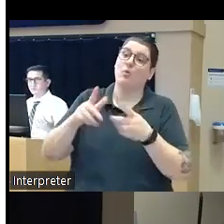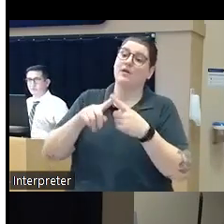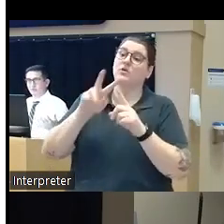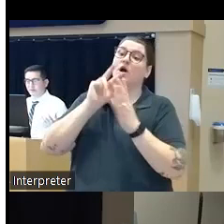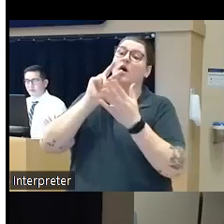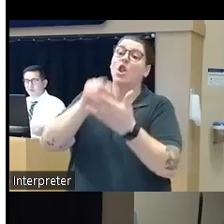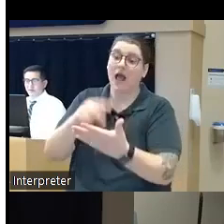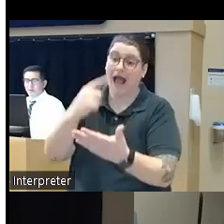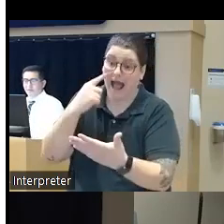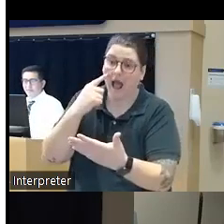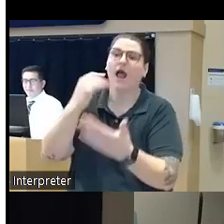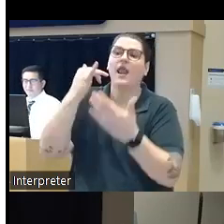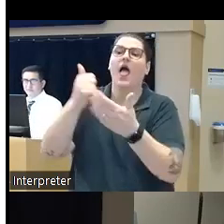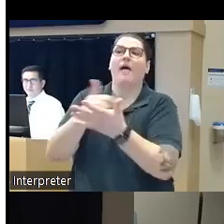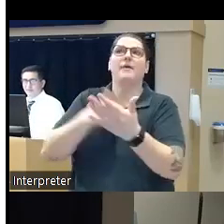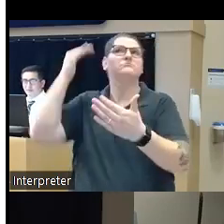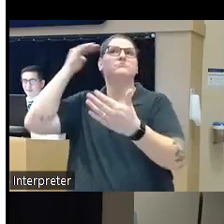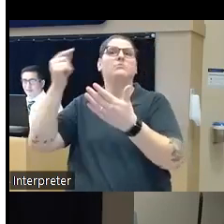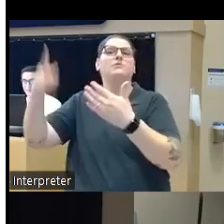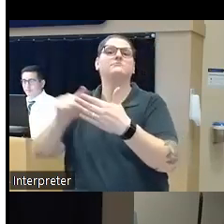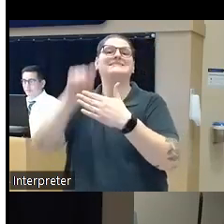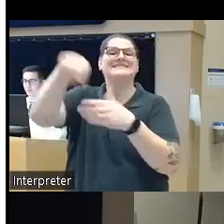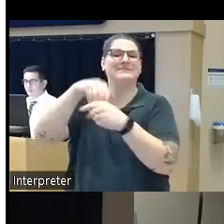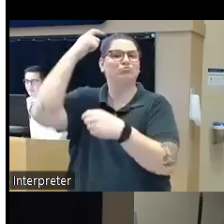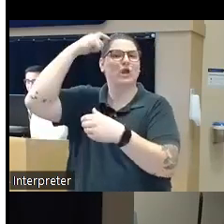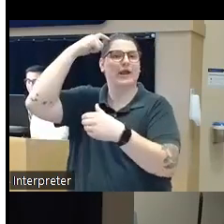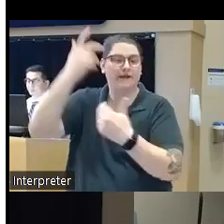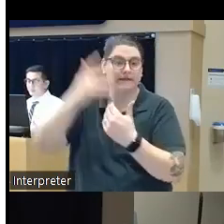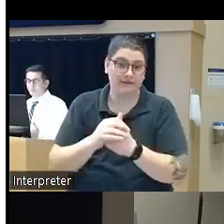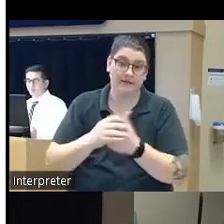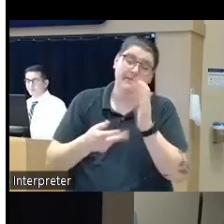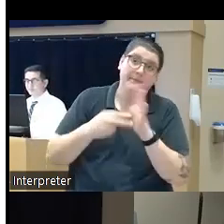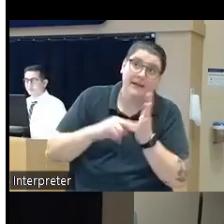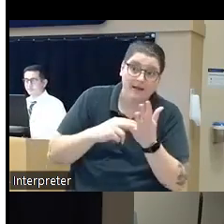tell us what's going on and it may potentially be a therapeutic has some therapeutic potential